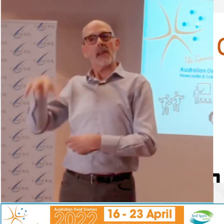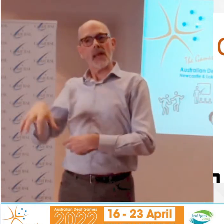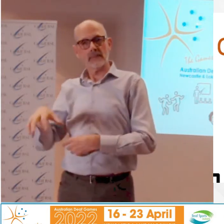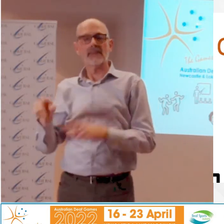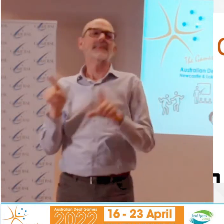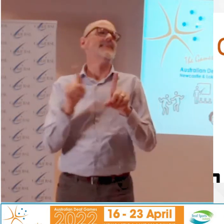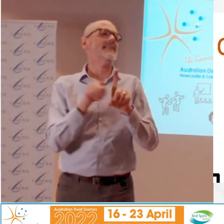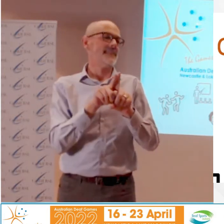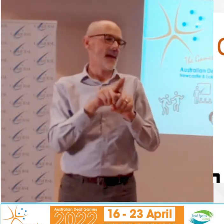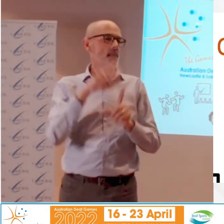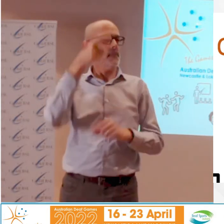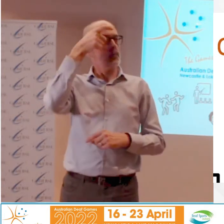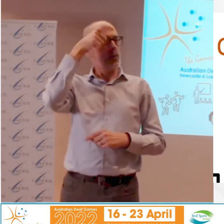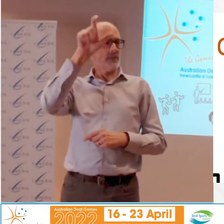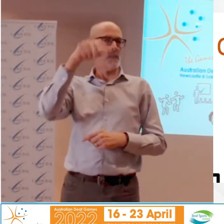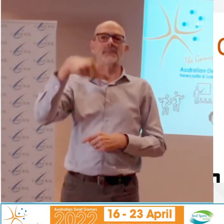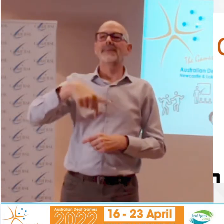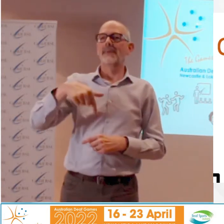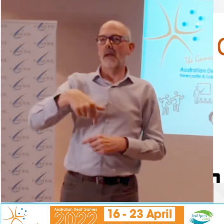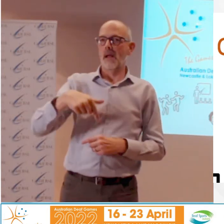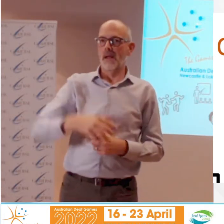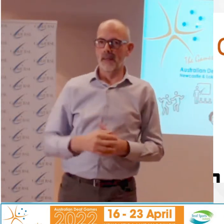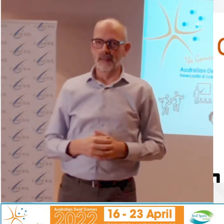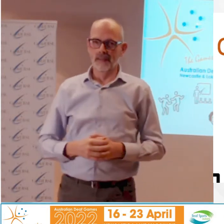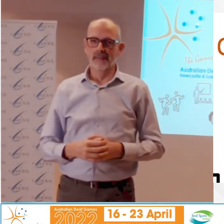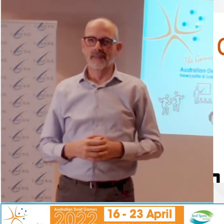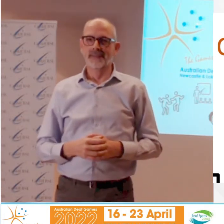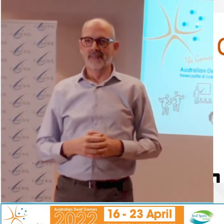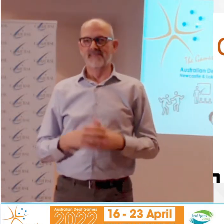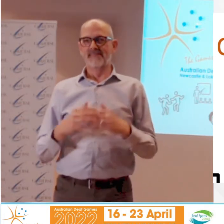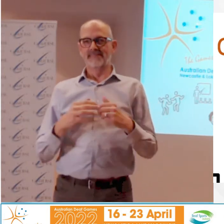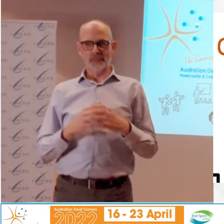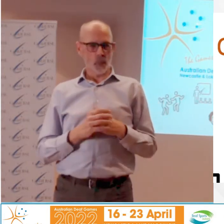council the closing was in another council and we're looking at the same concept here